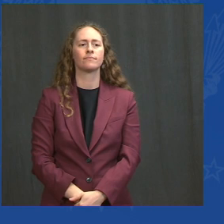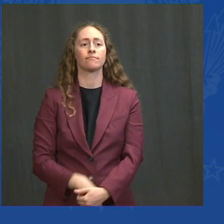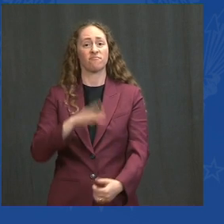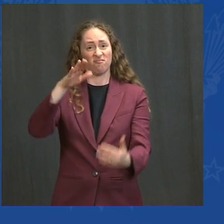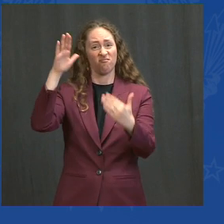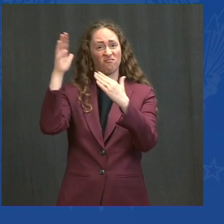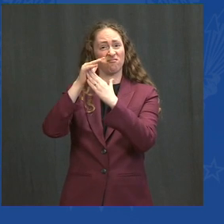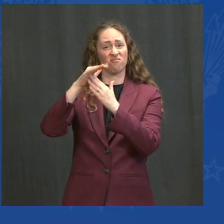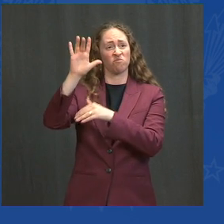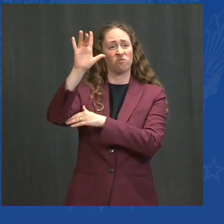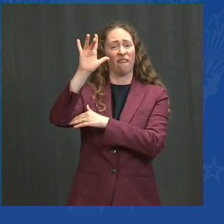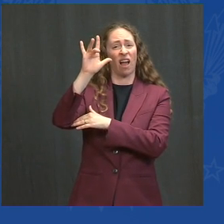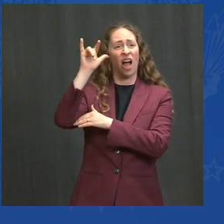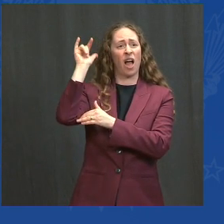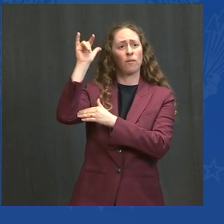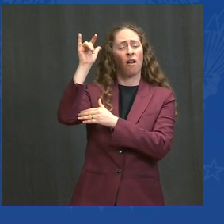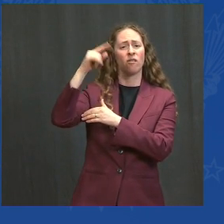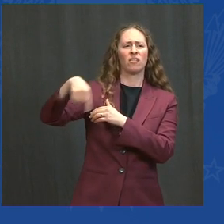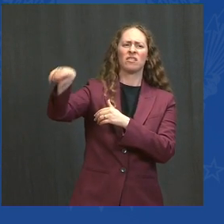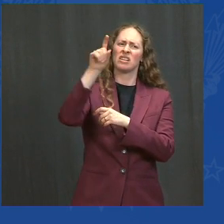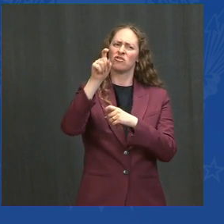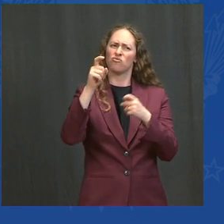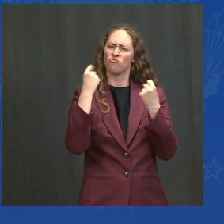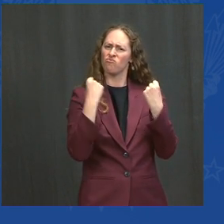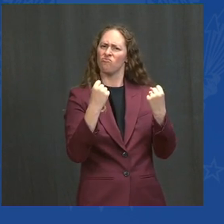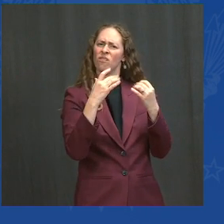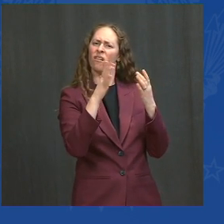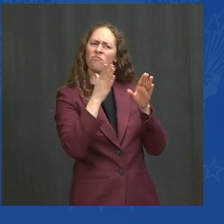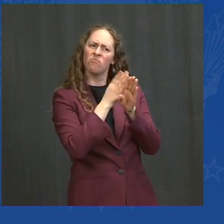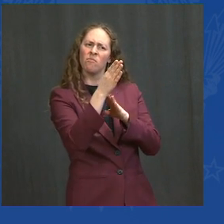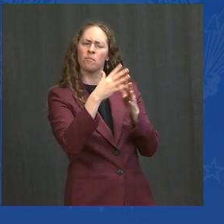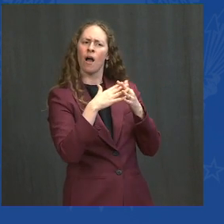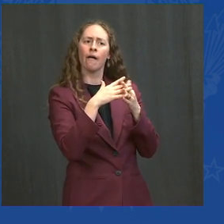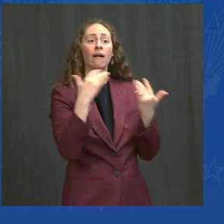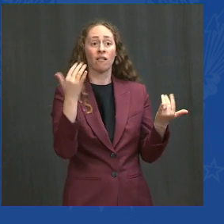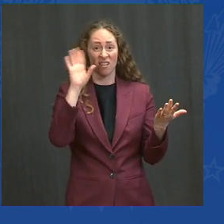Zero. Not one in the United States of America.